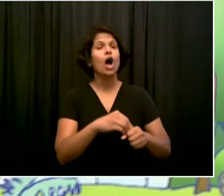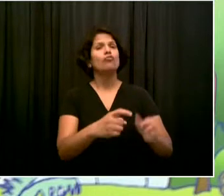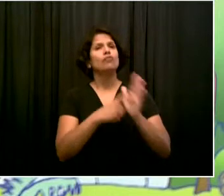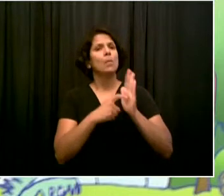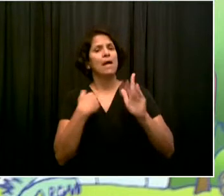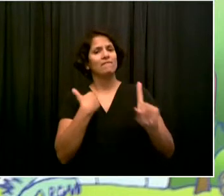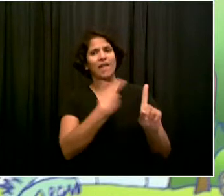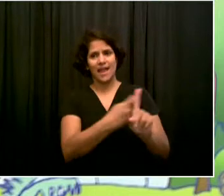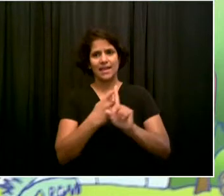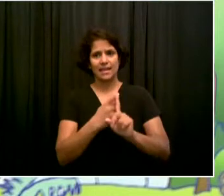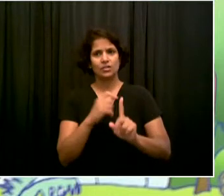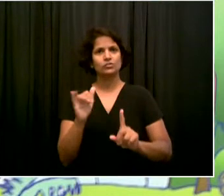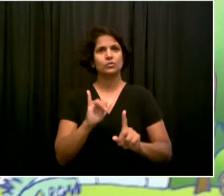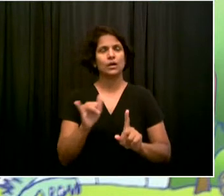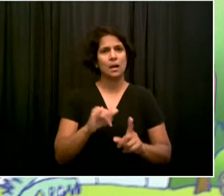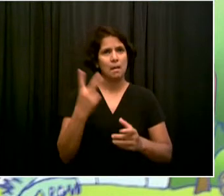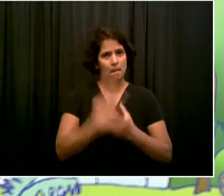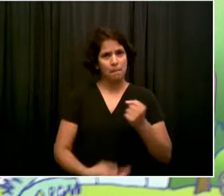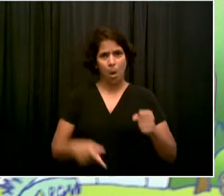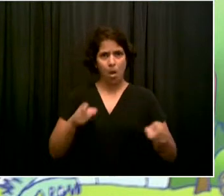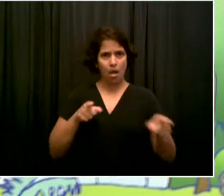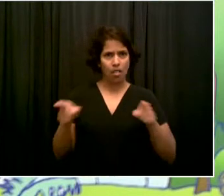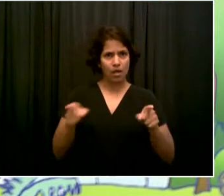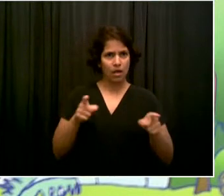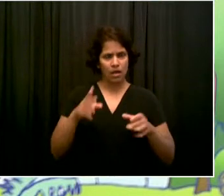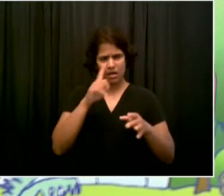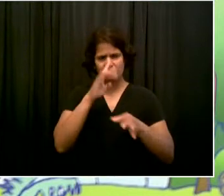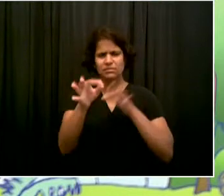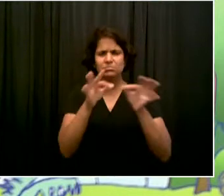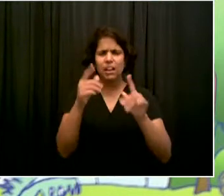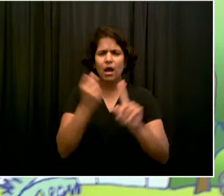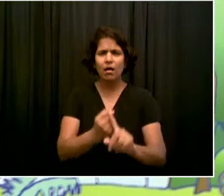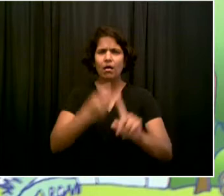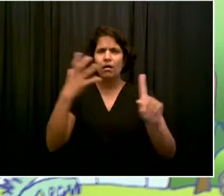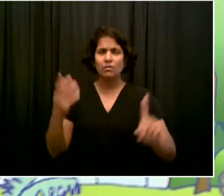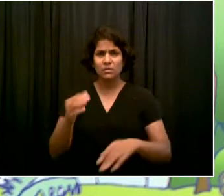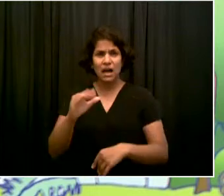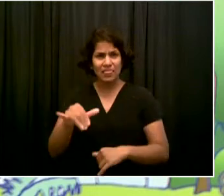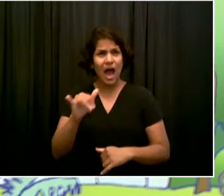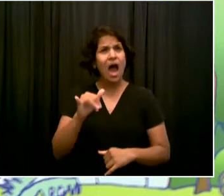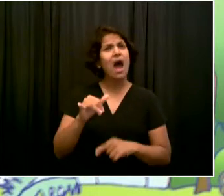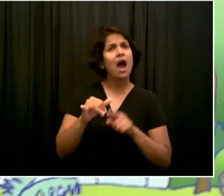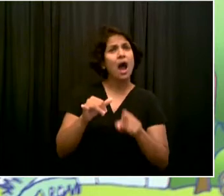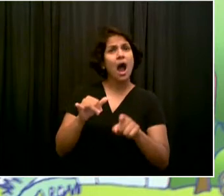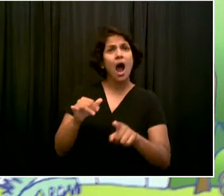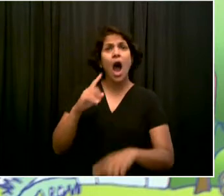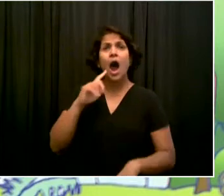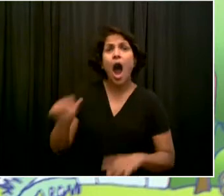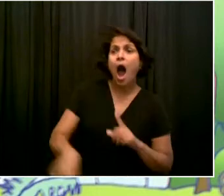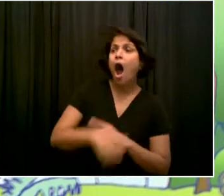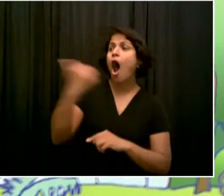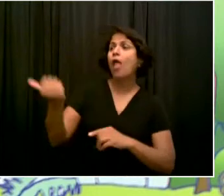WHAT SORT OF PRECEDENT YOU HOPE THIS SETS IN THE PRIVATE SECTOR IN NEW YORK CITY AND